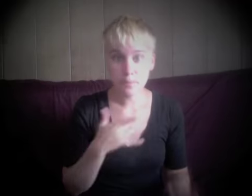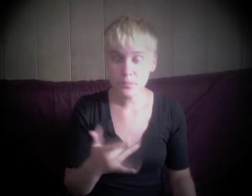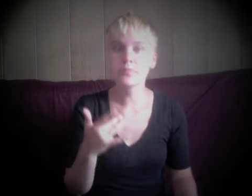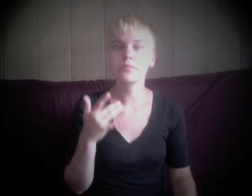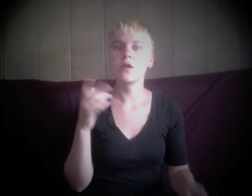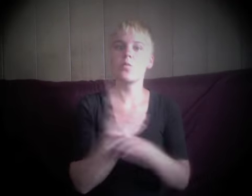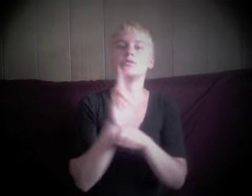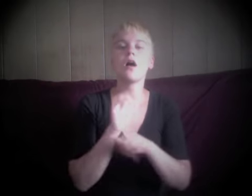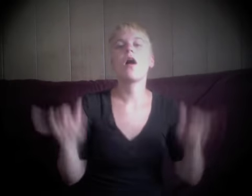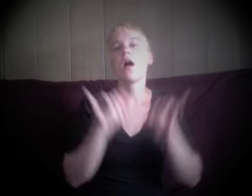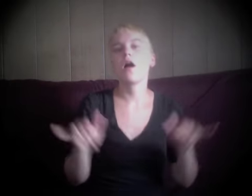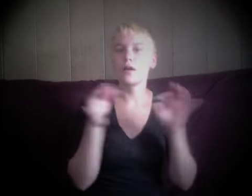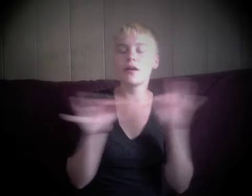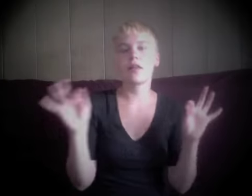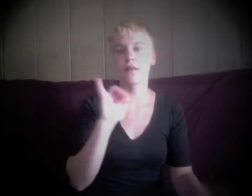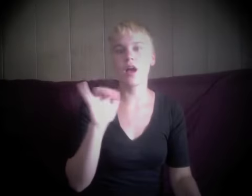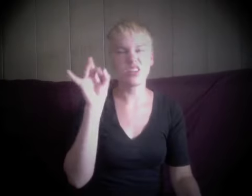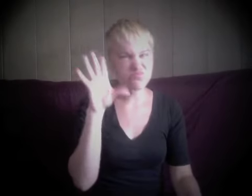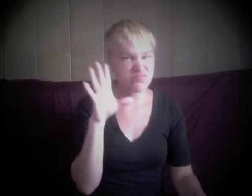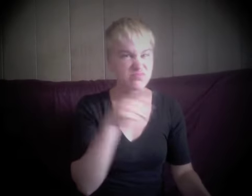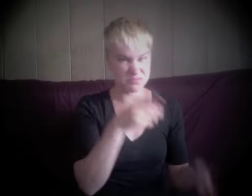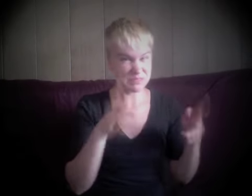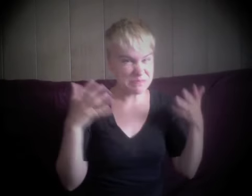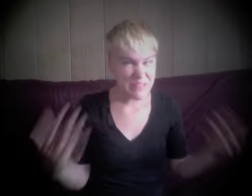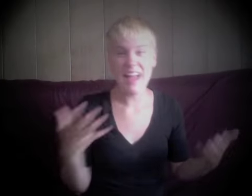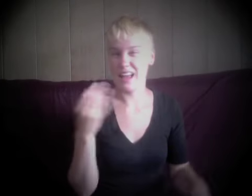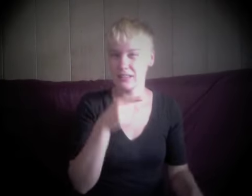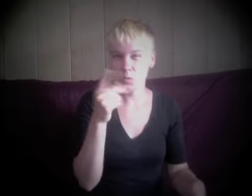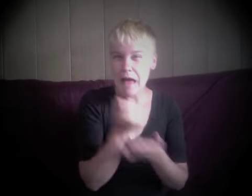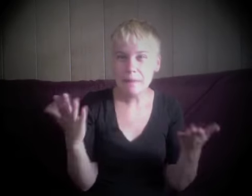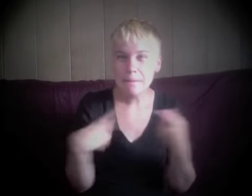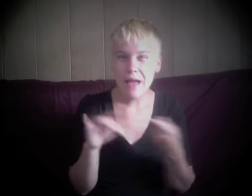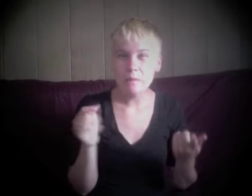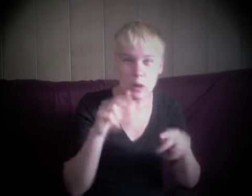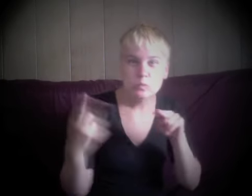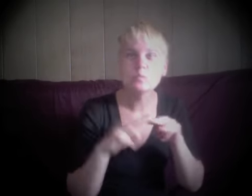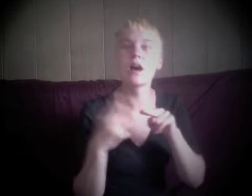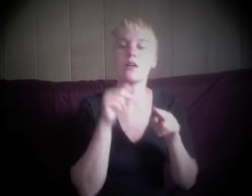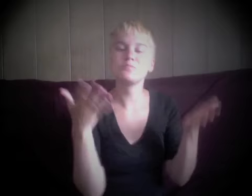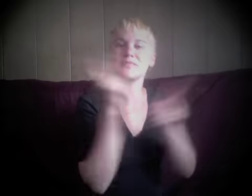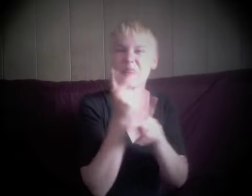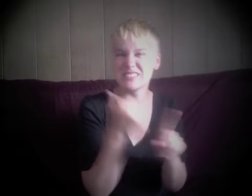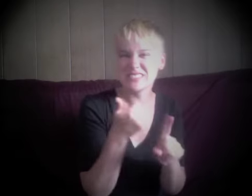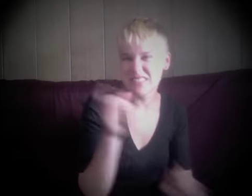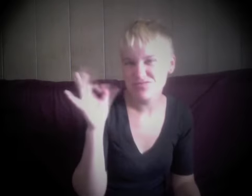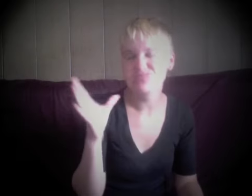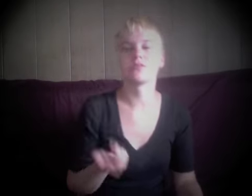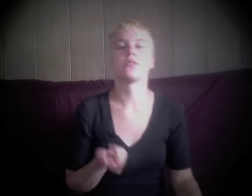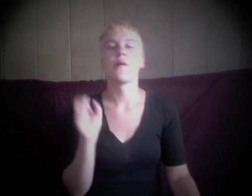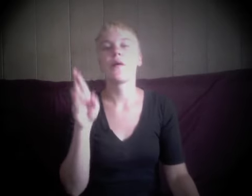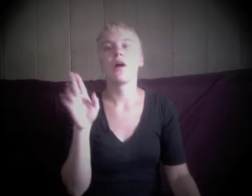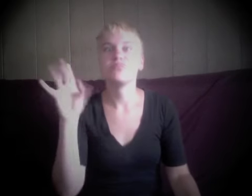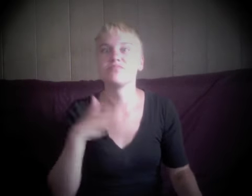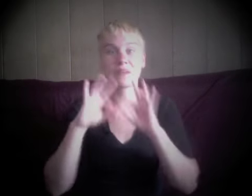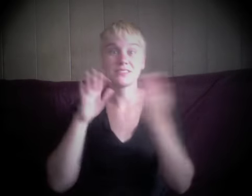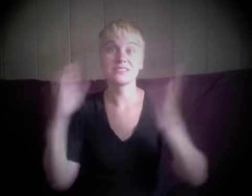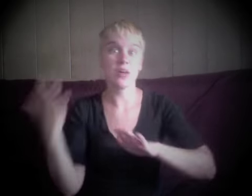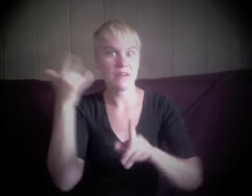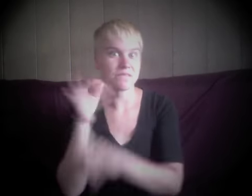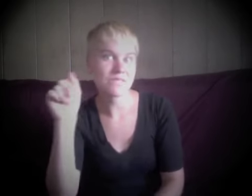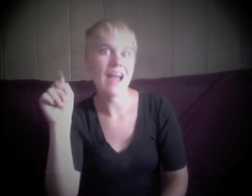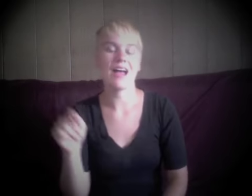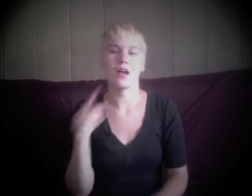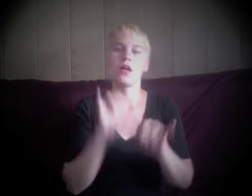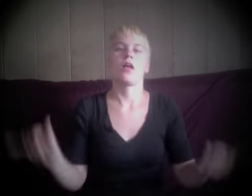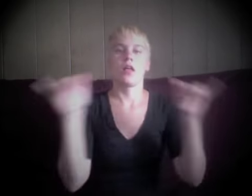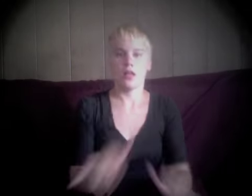Like "it's the people who don't even try" or "I've had family who died from being fat!"